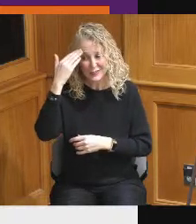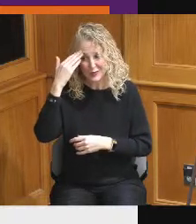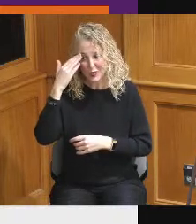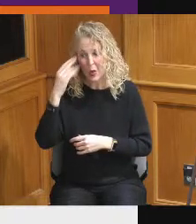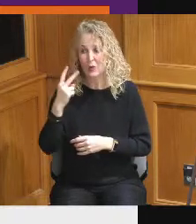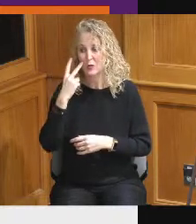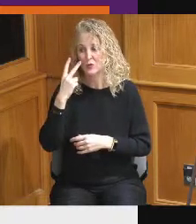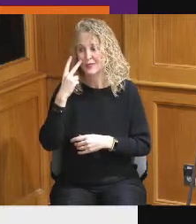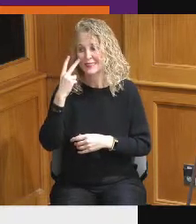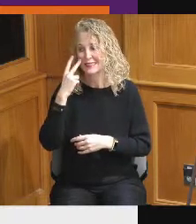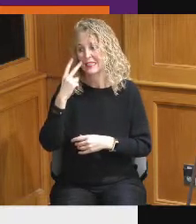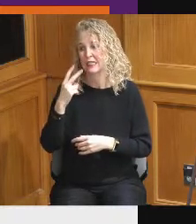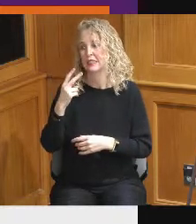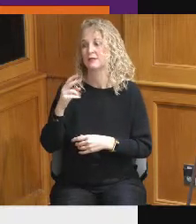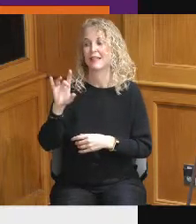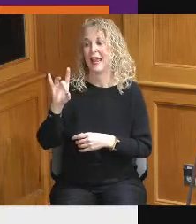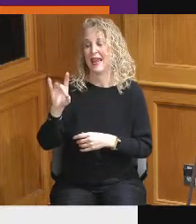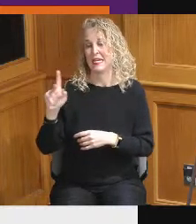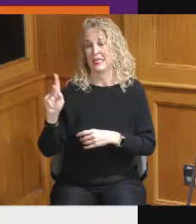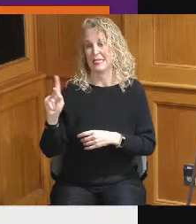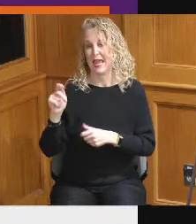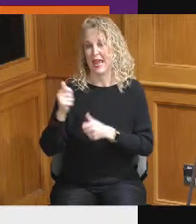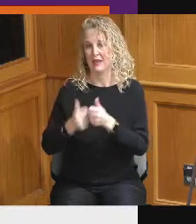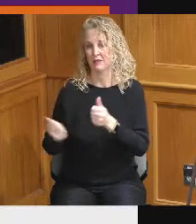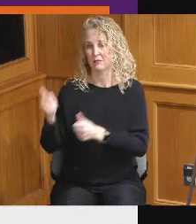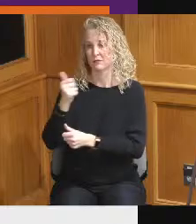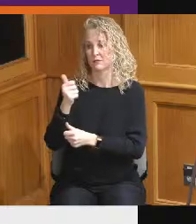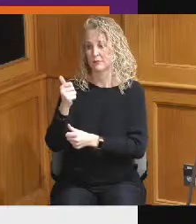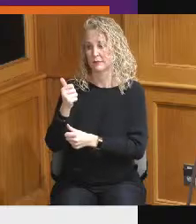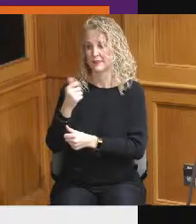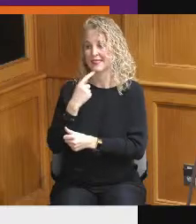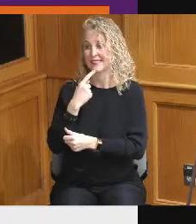chuning of AK in The Courier essentially saying this wouldn't these projects wouldn't be possible